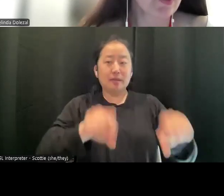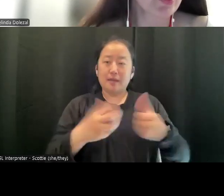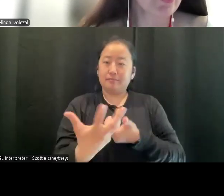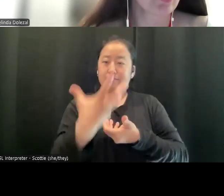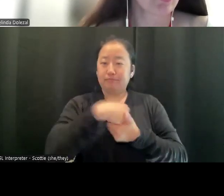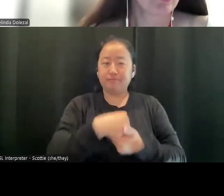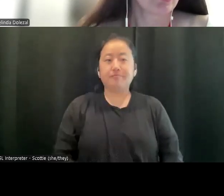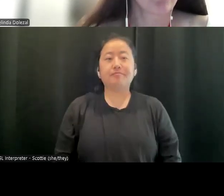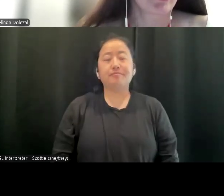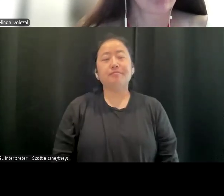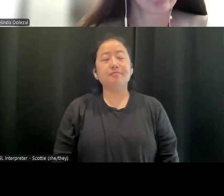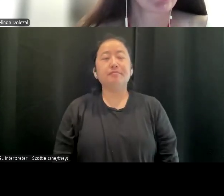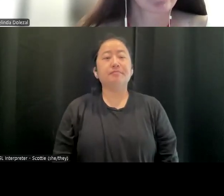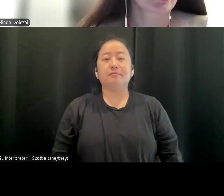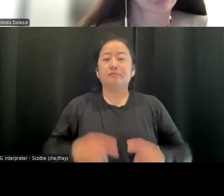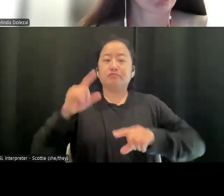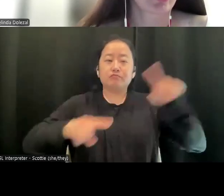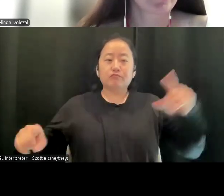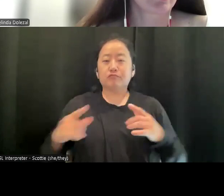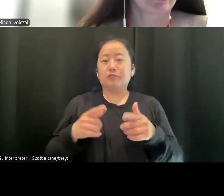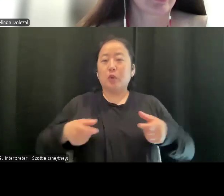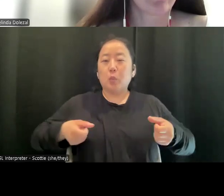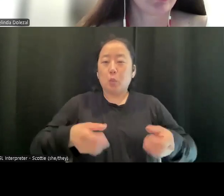There's also a variety of wheelchair accessible trails allowing everyone